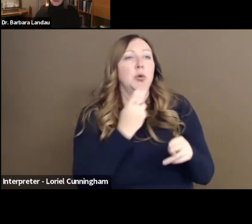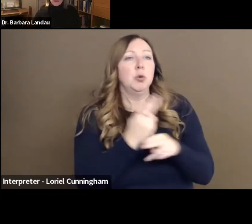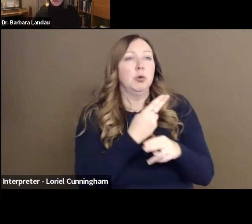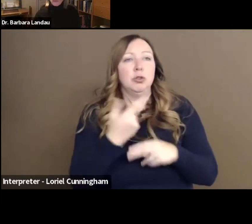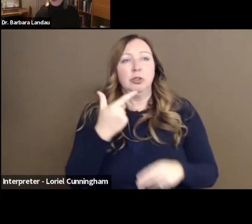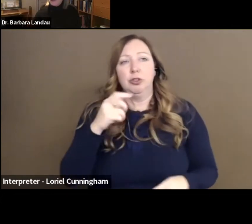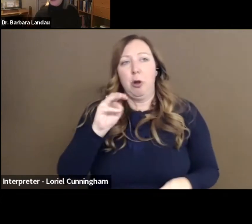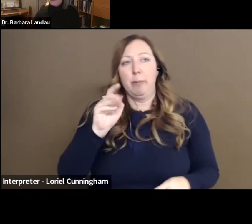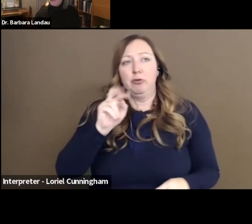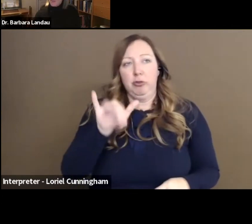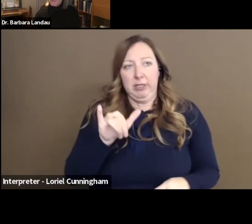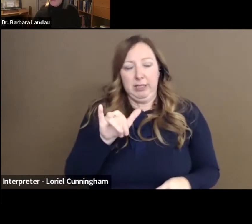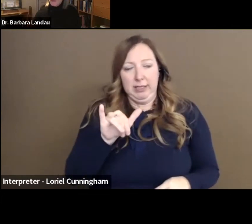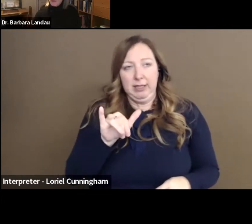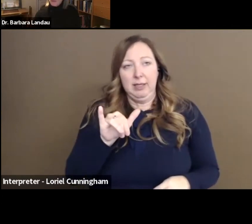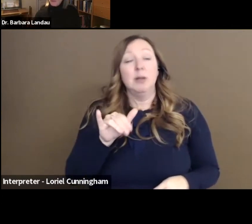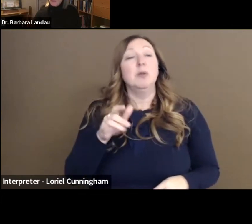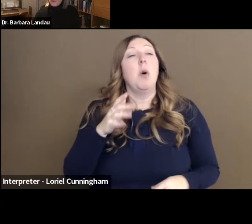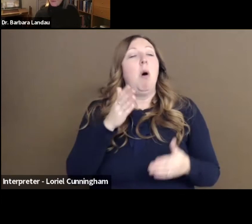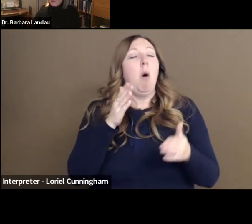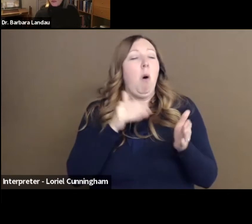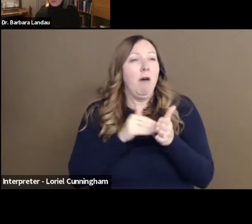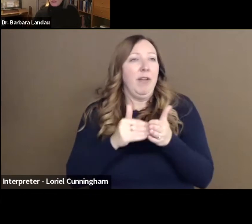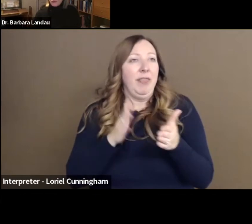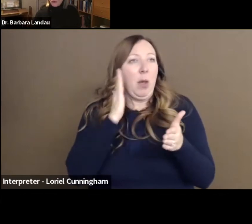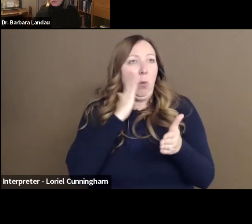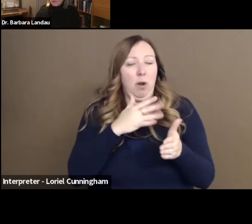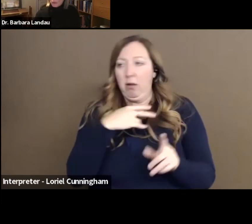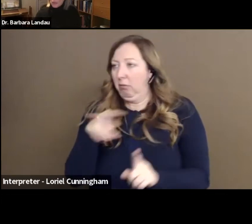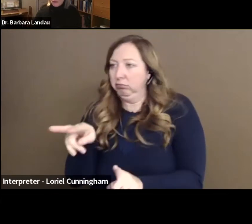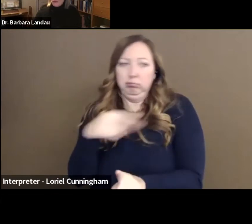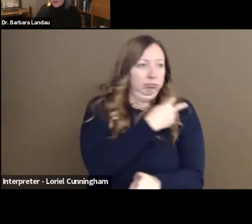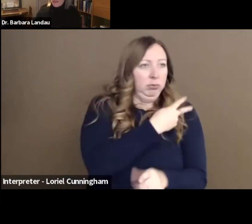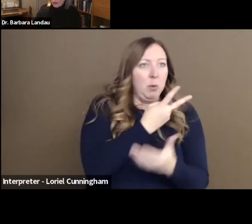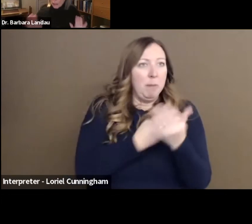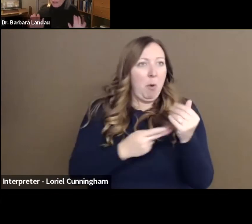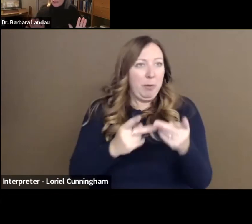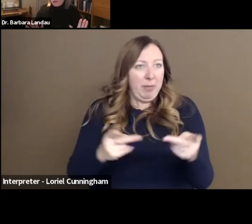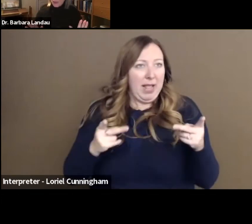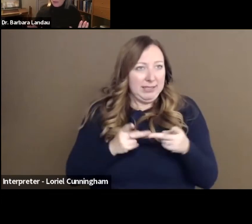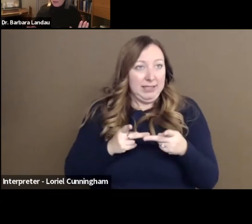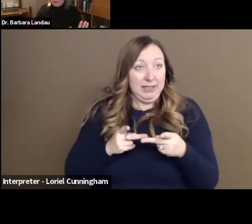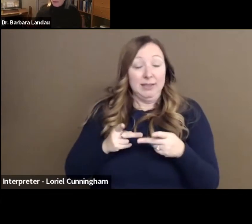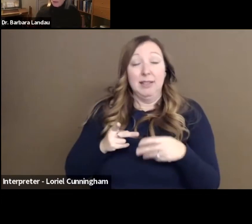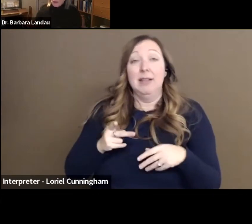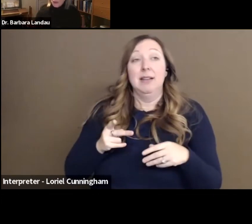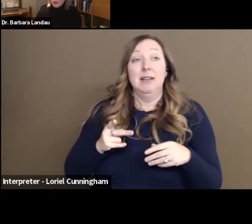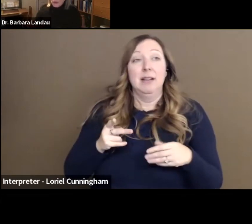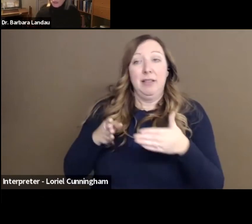and it's geometrical equivalent people with williams syndrome do not do